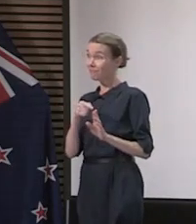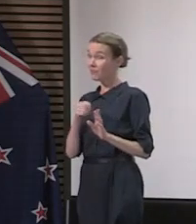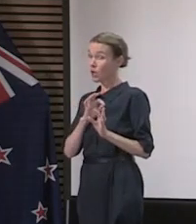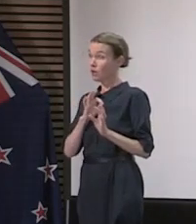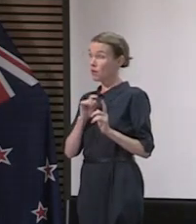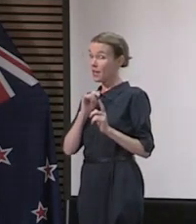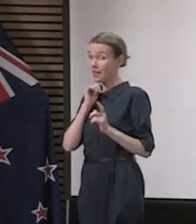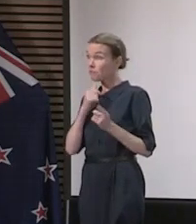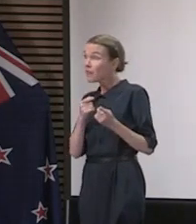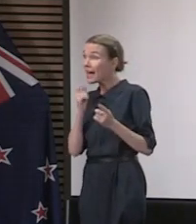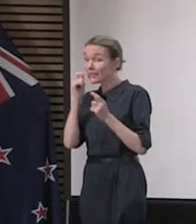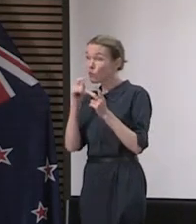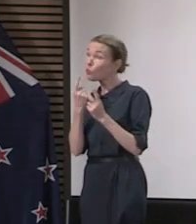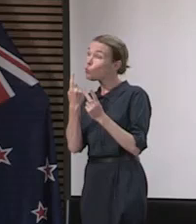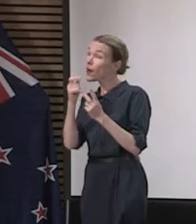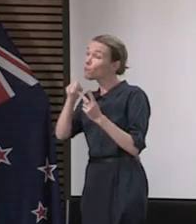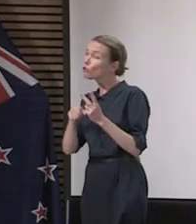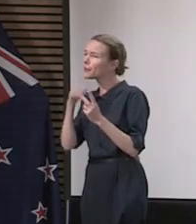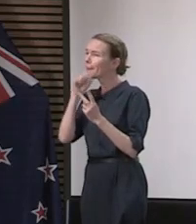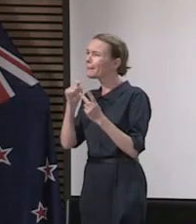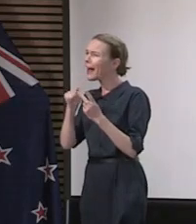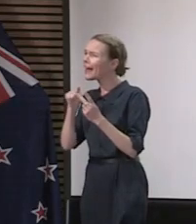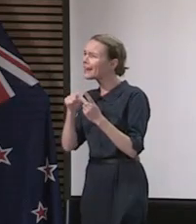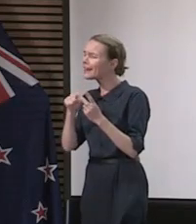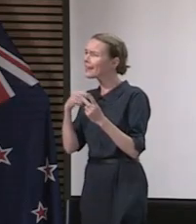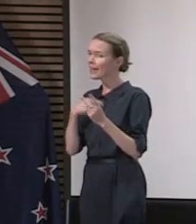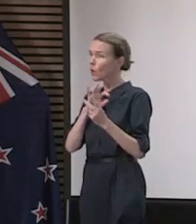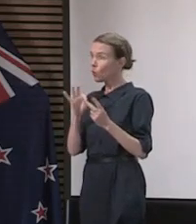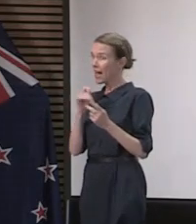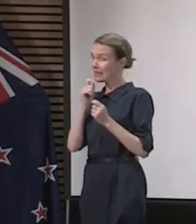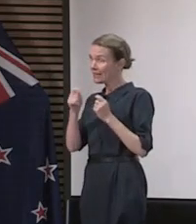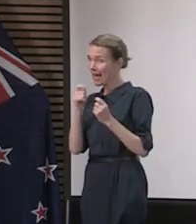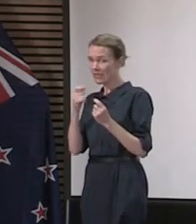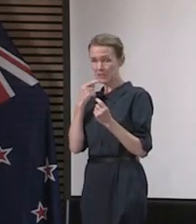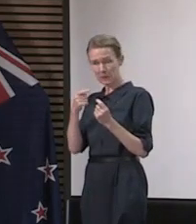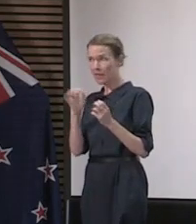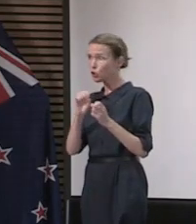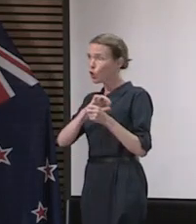today, even when there isn't a positive test as there was in this case, we are being